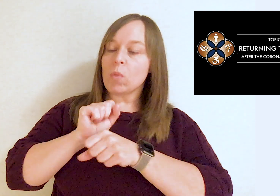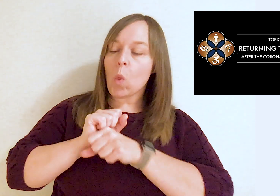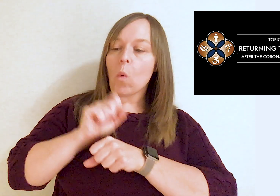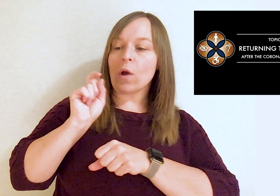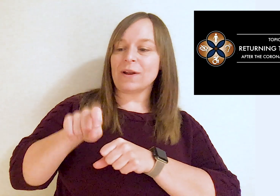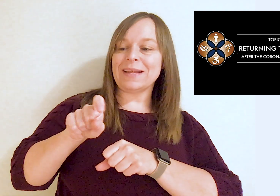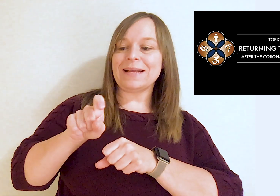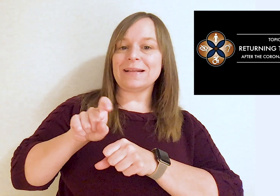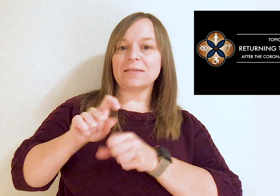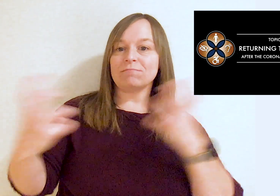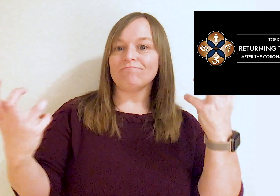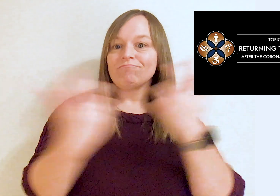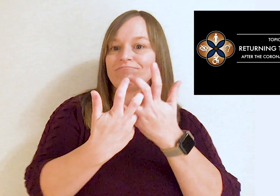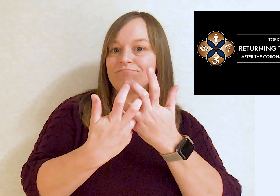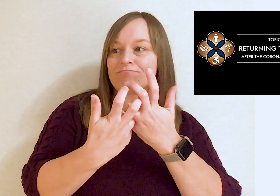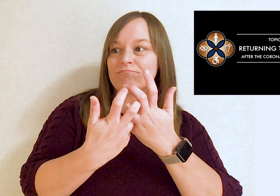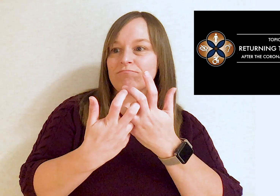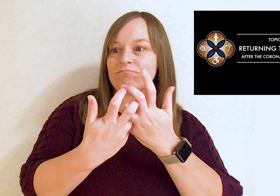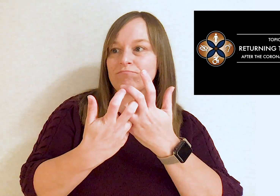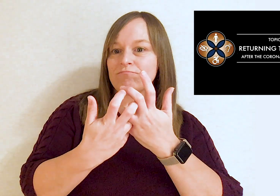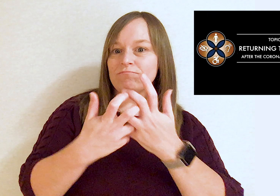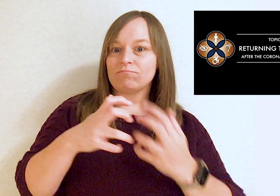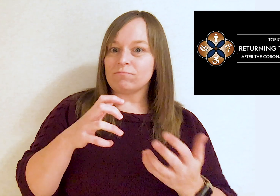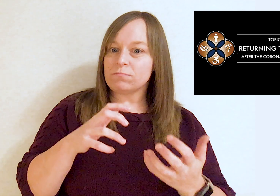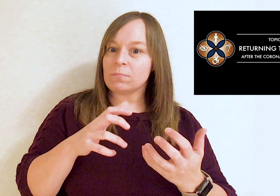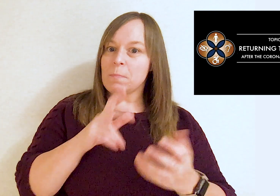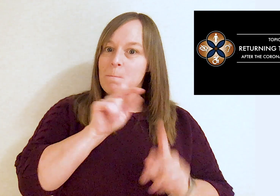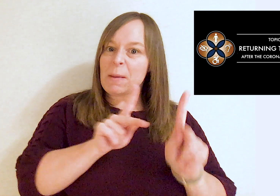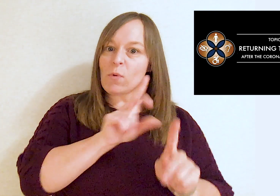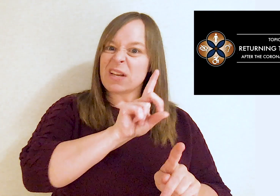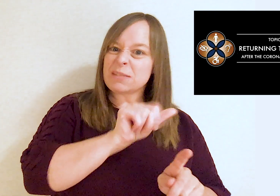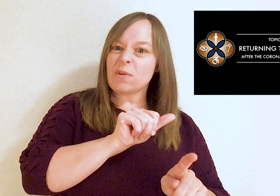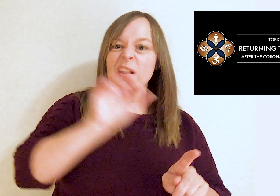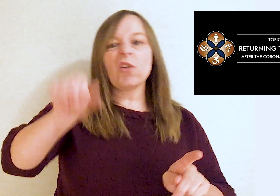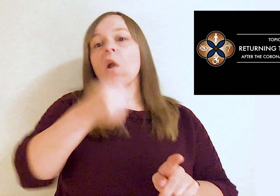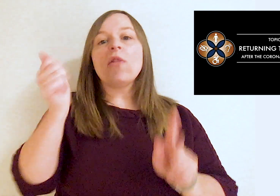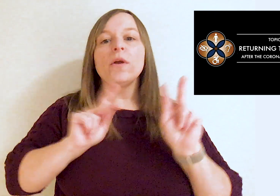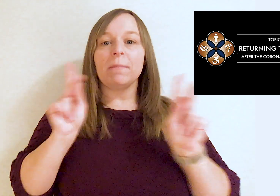need to be accommodating not only those who have disabilities overall, but those